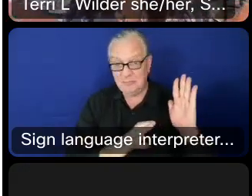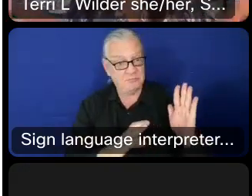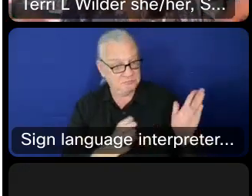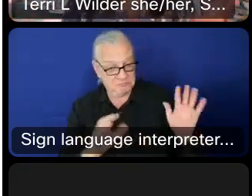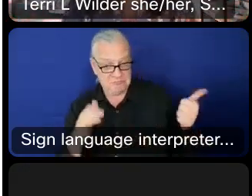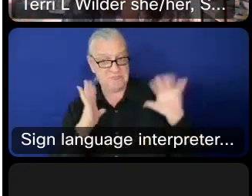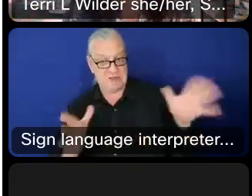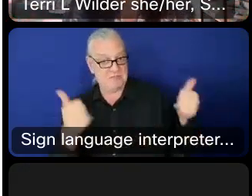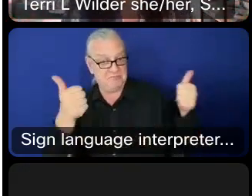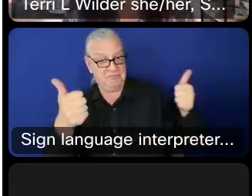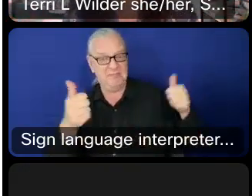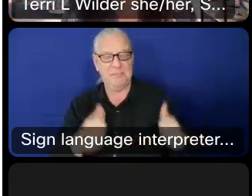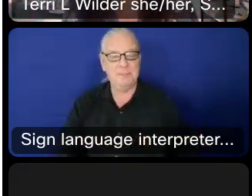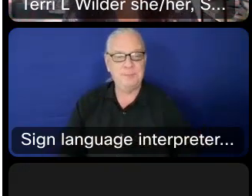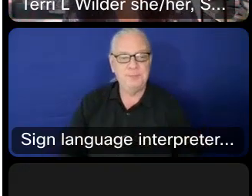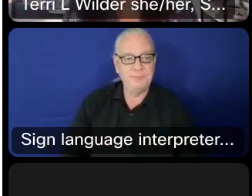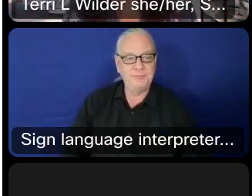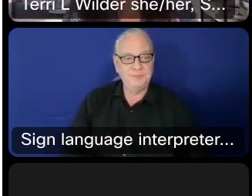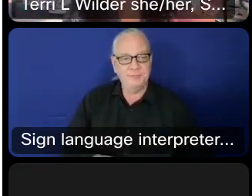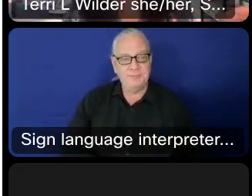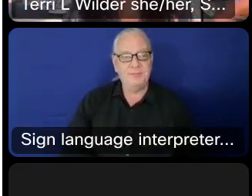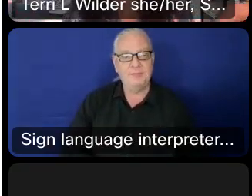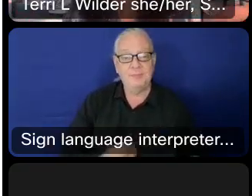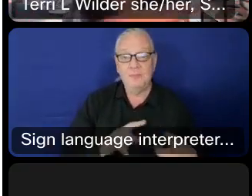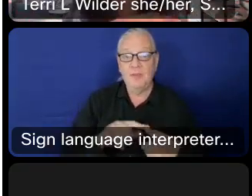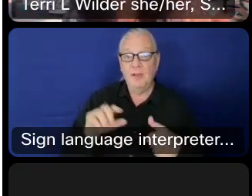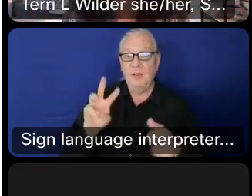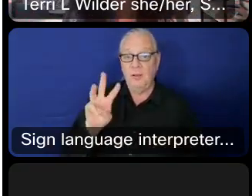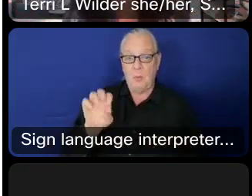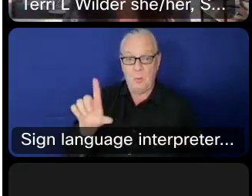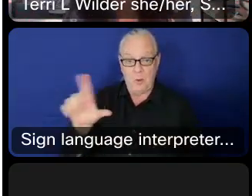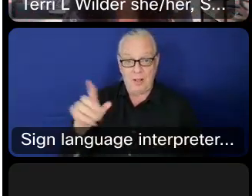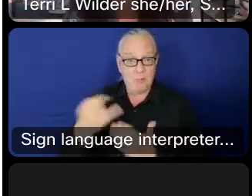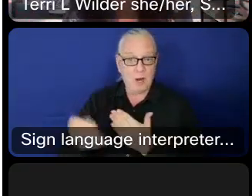preference. So the well project, which is where